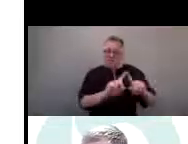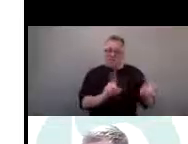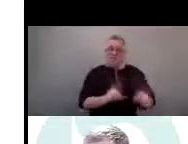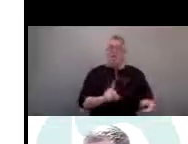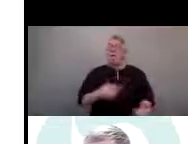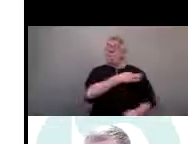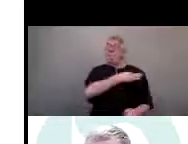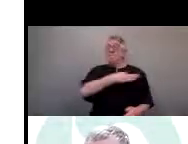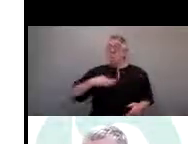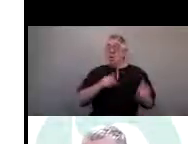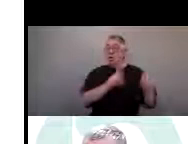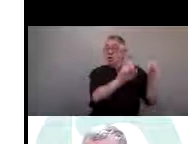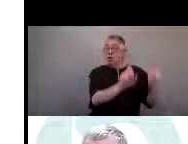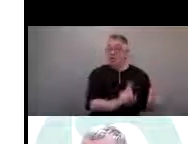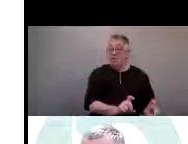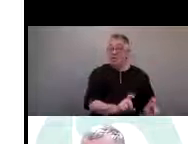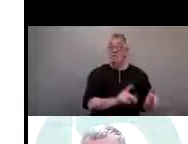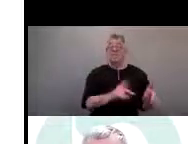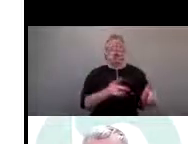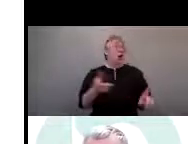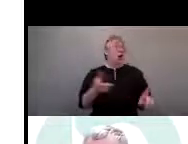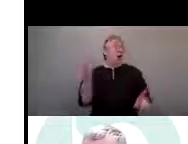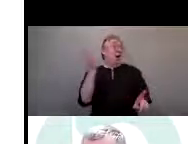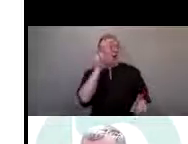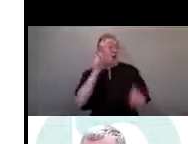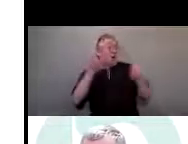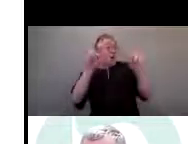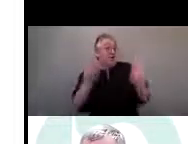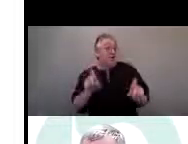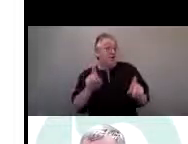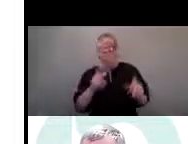various tests and evaluations including